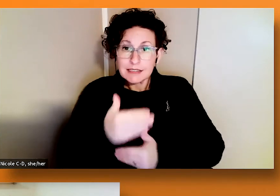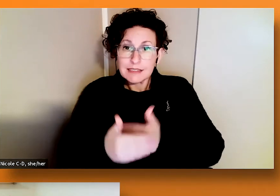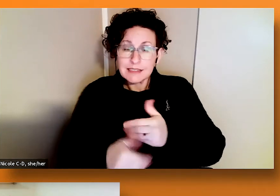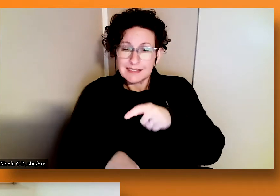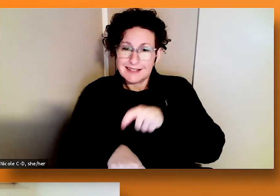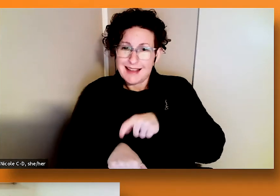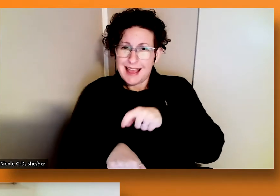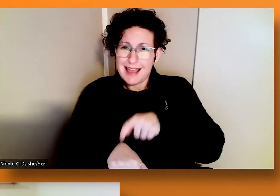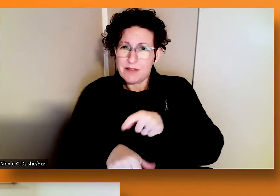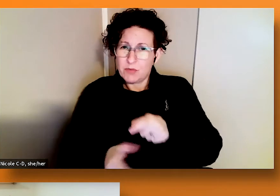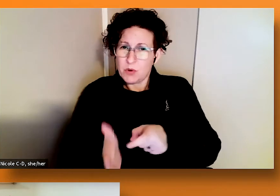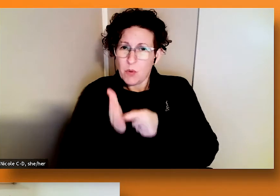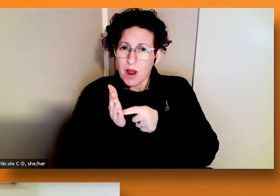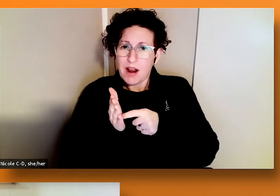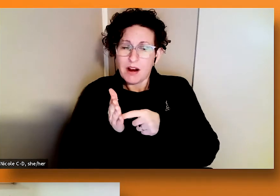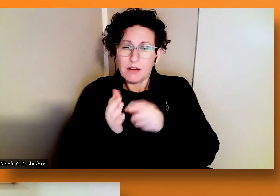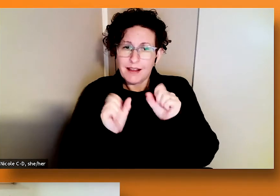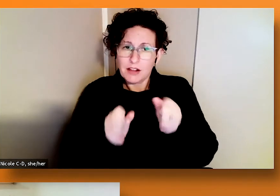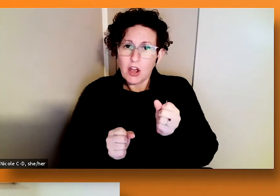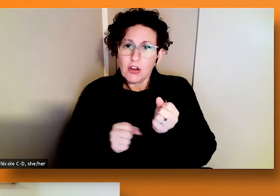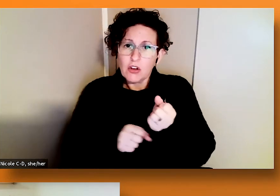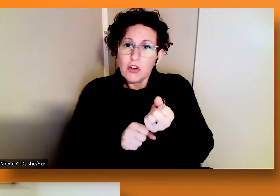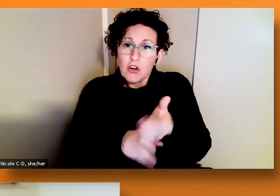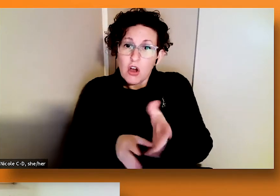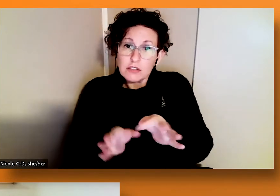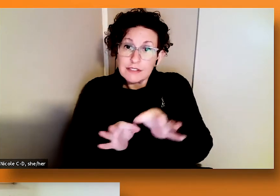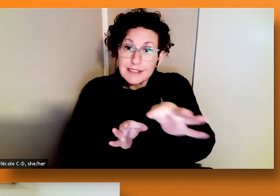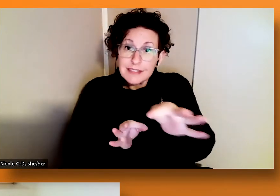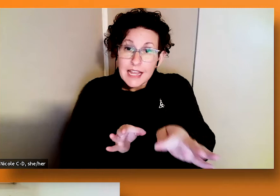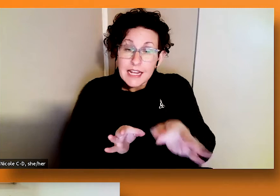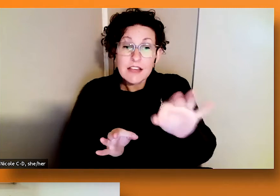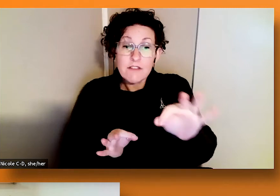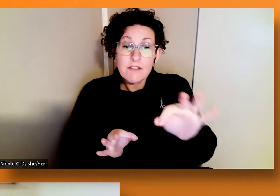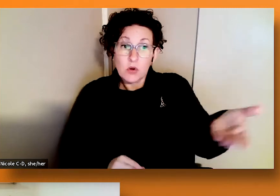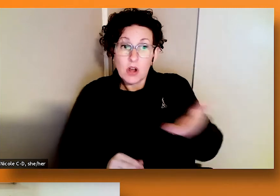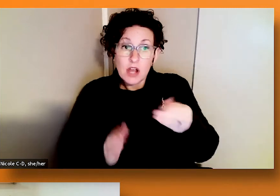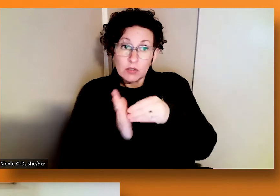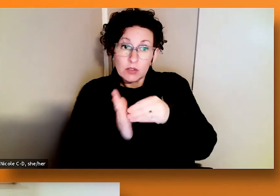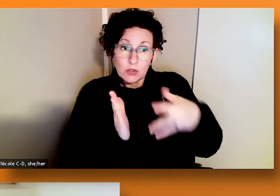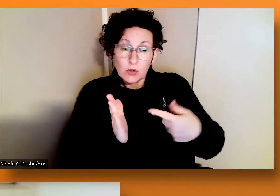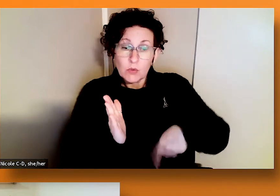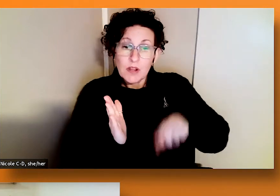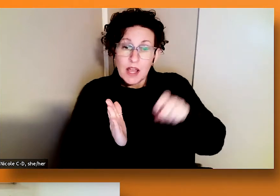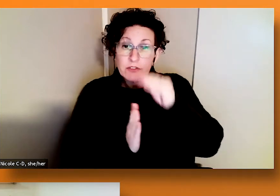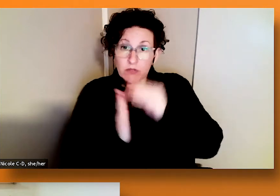with certain expenses. So, you know, if you have to hire a student, we have to submit paperwork